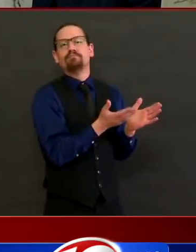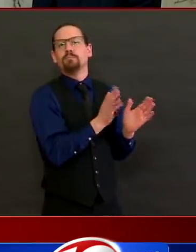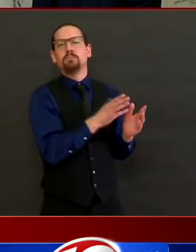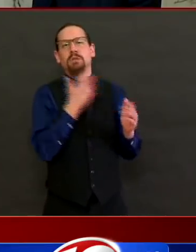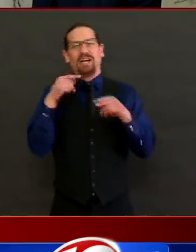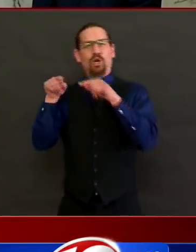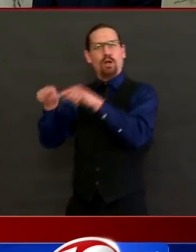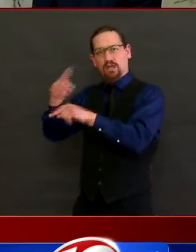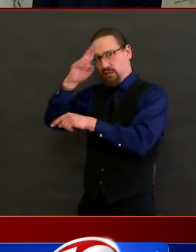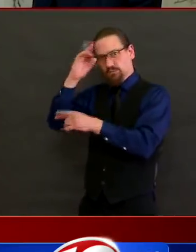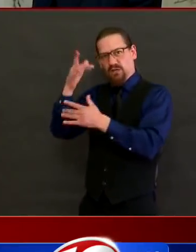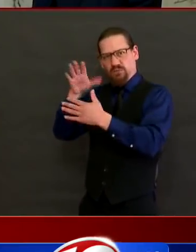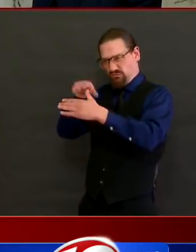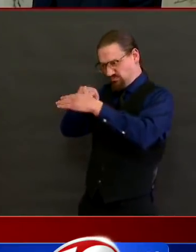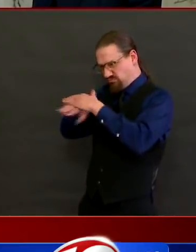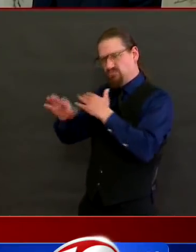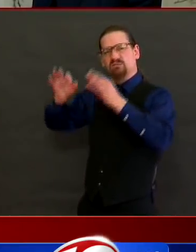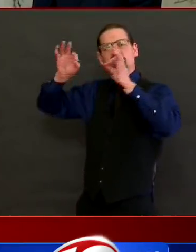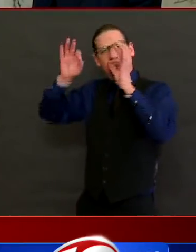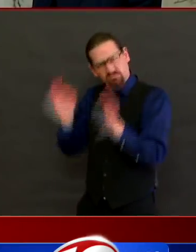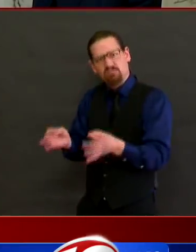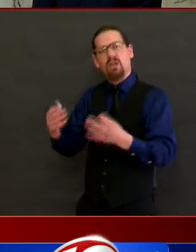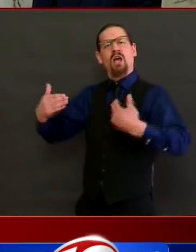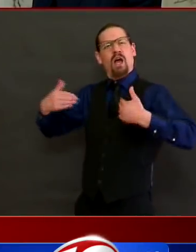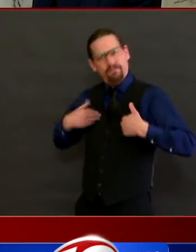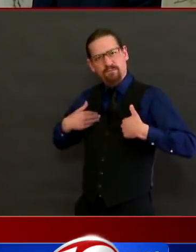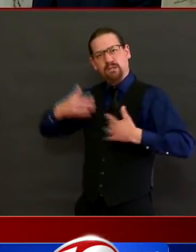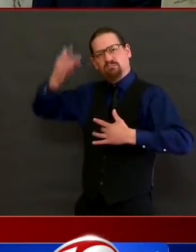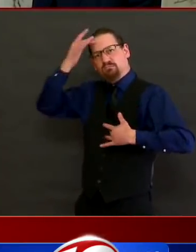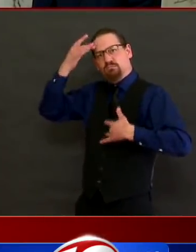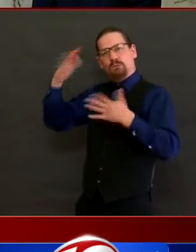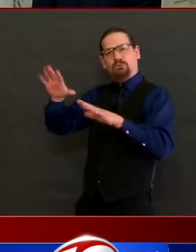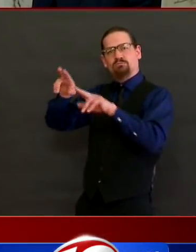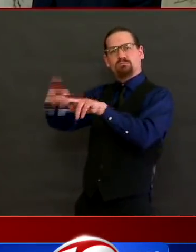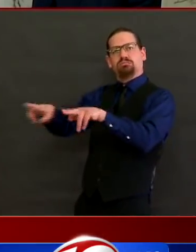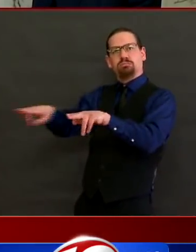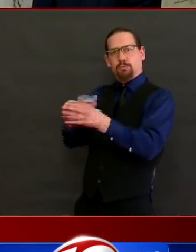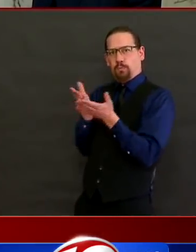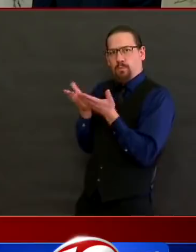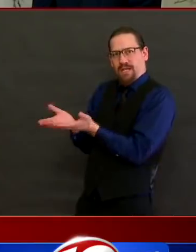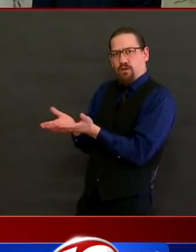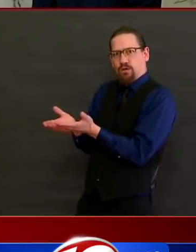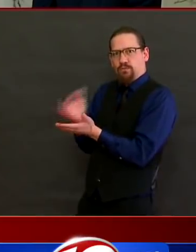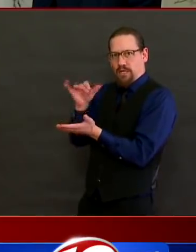WE HAVE VERY LIMITED DATA ON WHAT THE HOSPITALIZATION RATE IS LIKE, SINCE WE PUT IN THE STAY-AT-HOME ORDER.